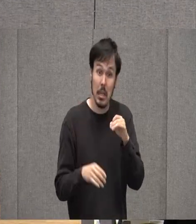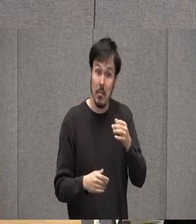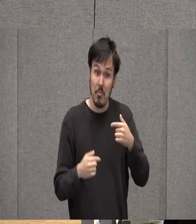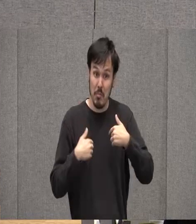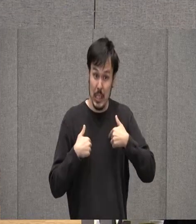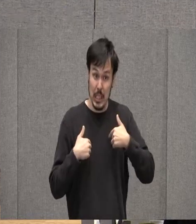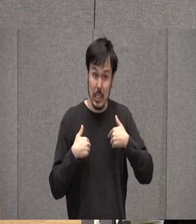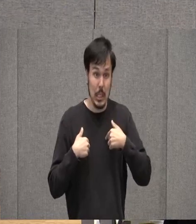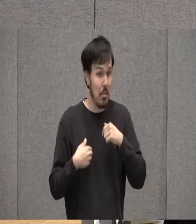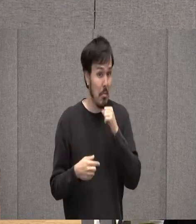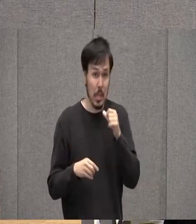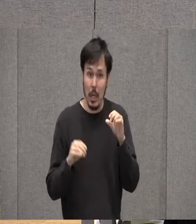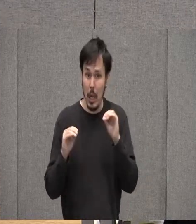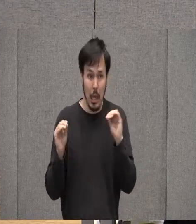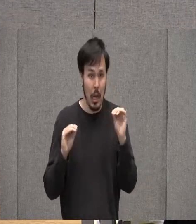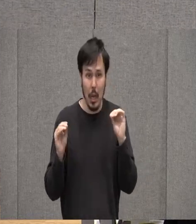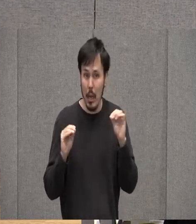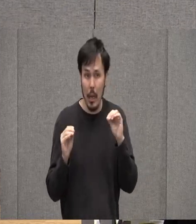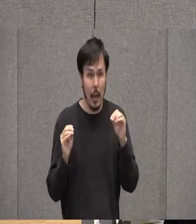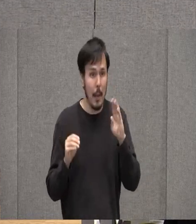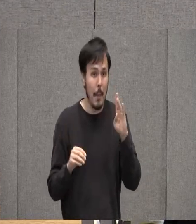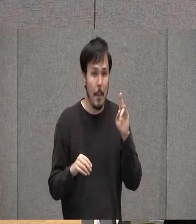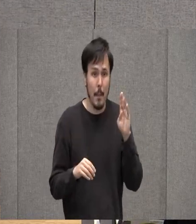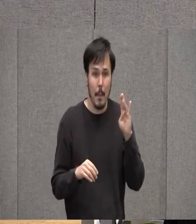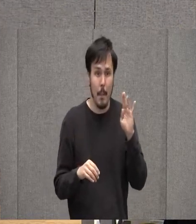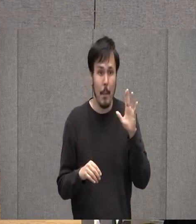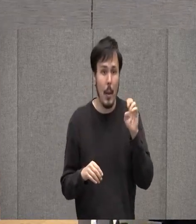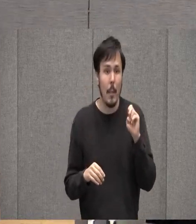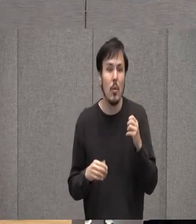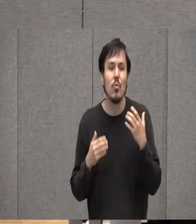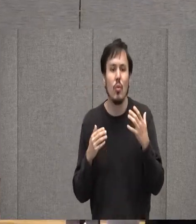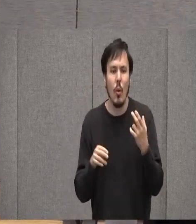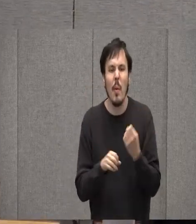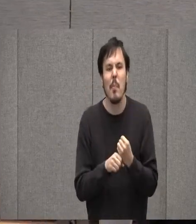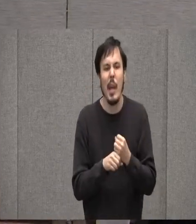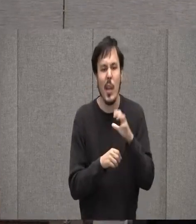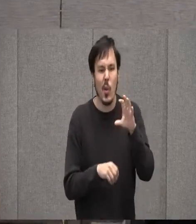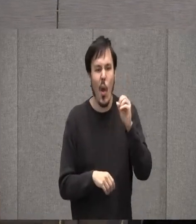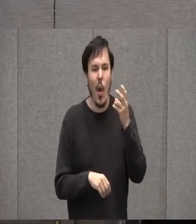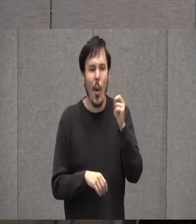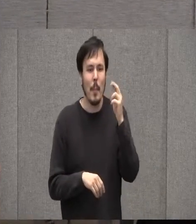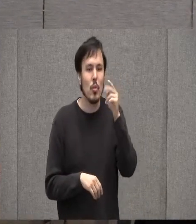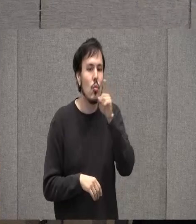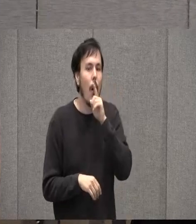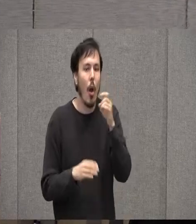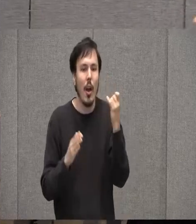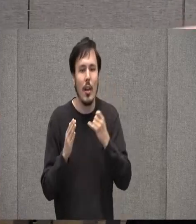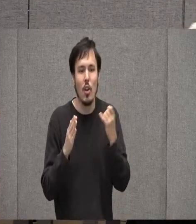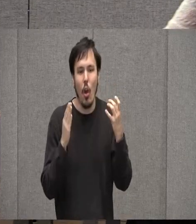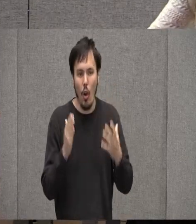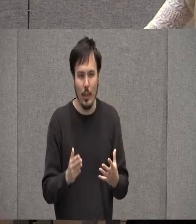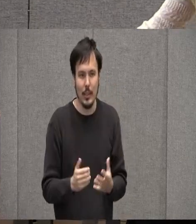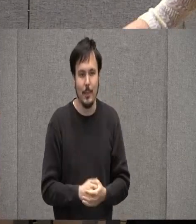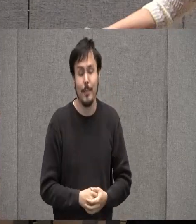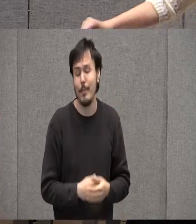and you didn't have any bubbles or a bubble wand, then you have to make your own because you're an artist and you have to make your things.